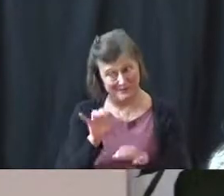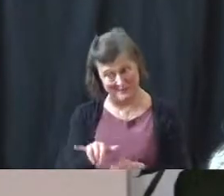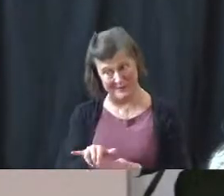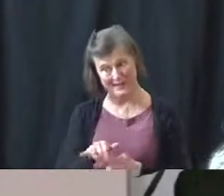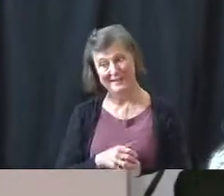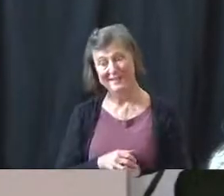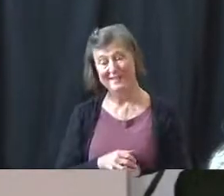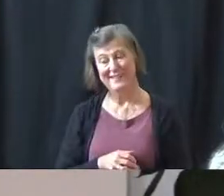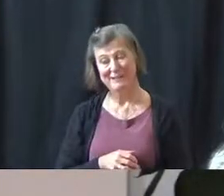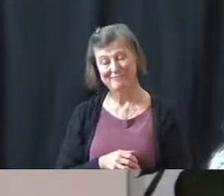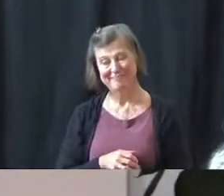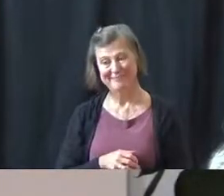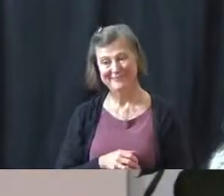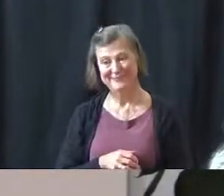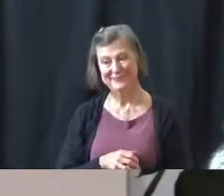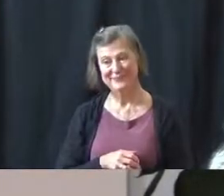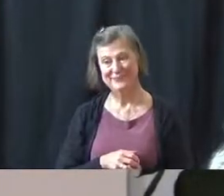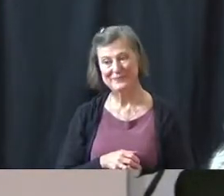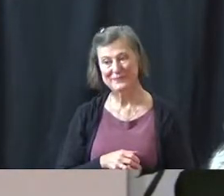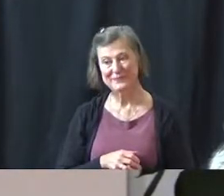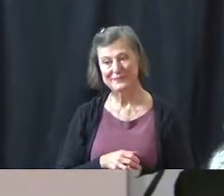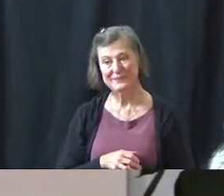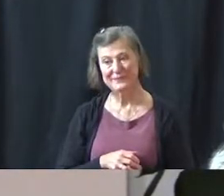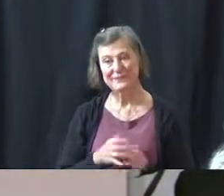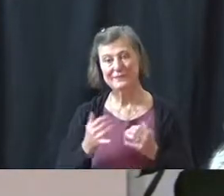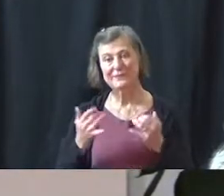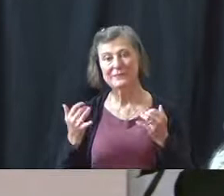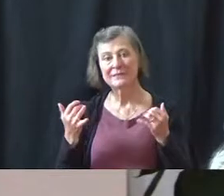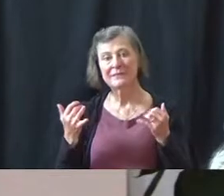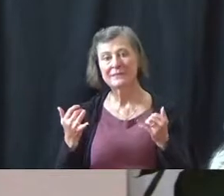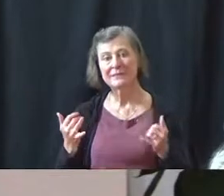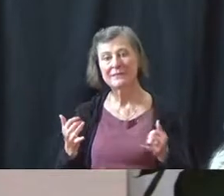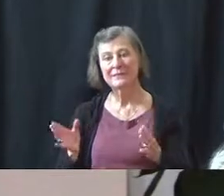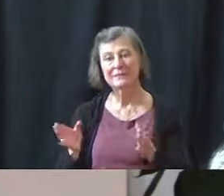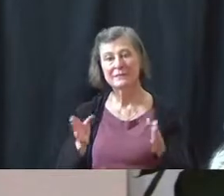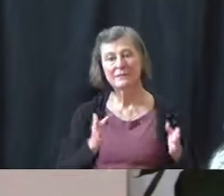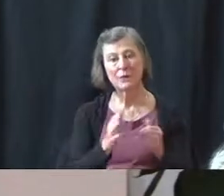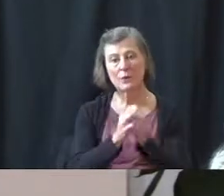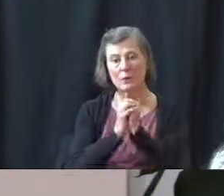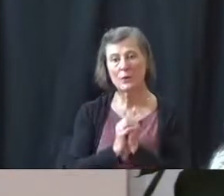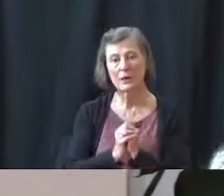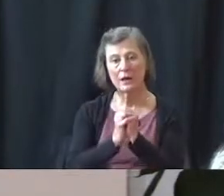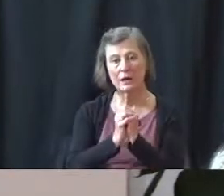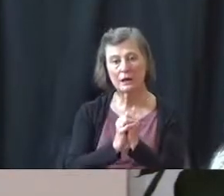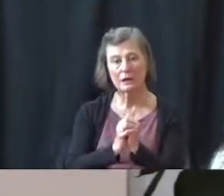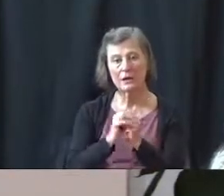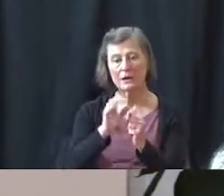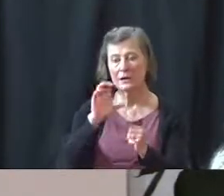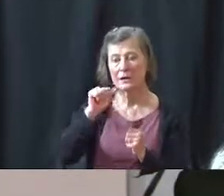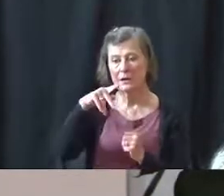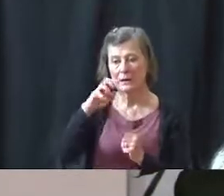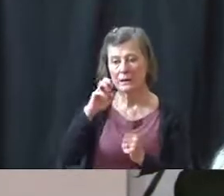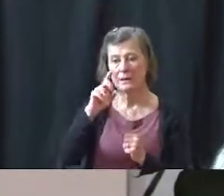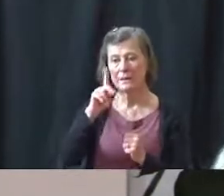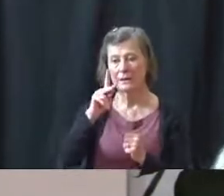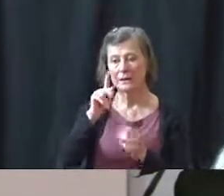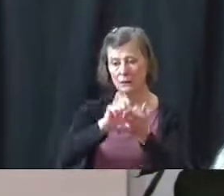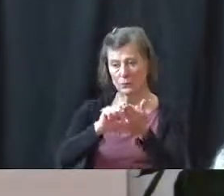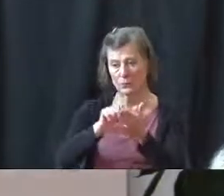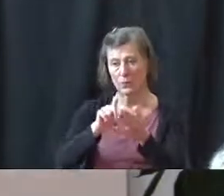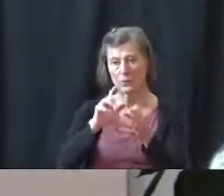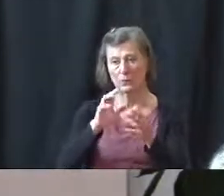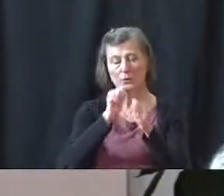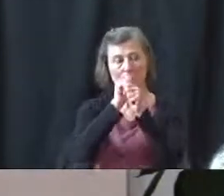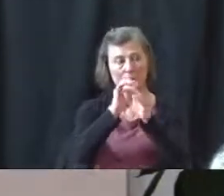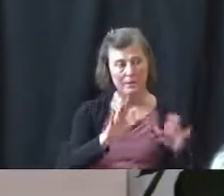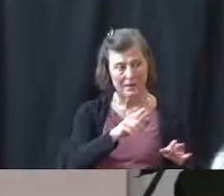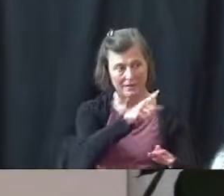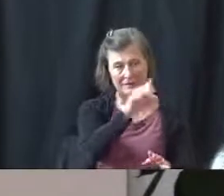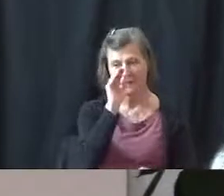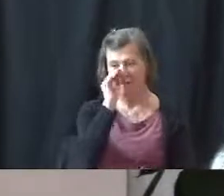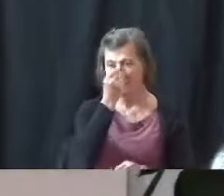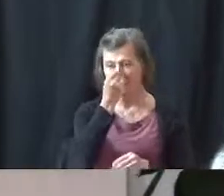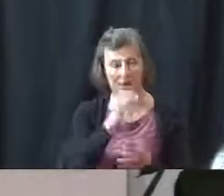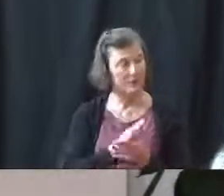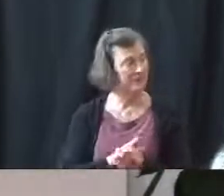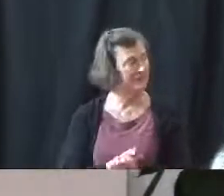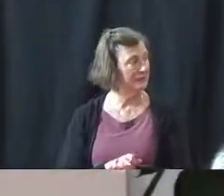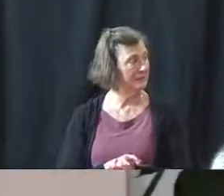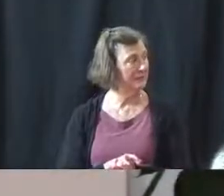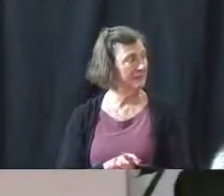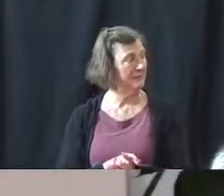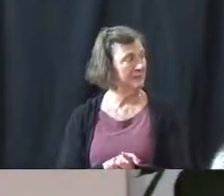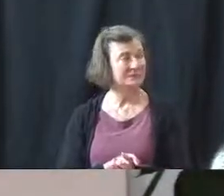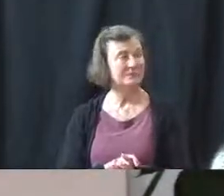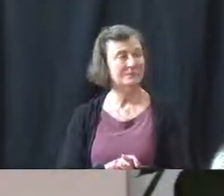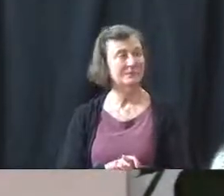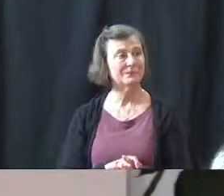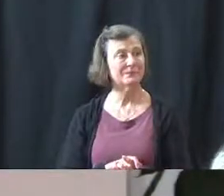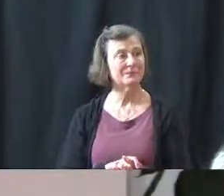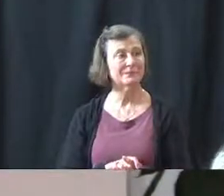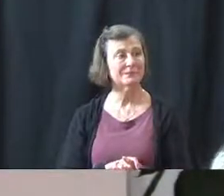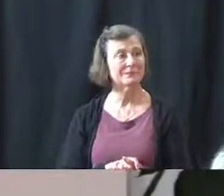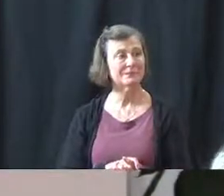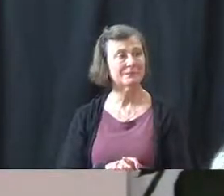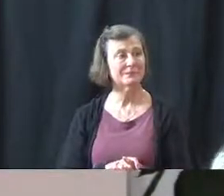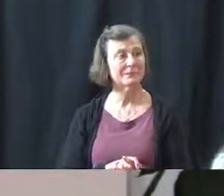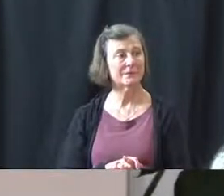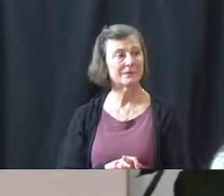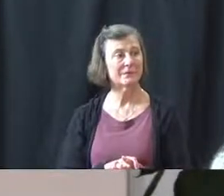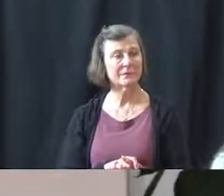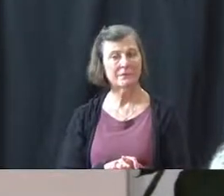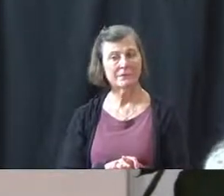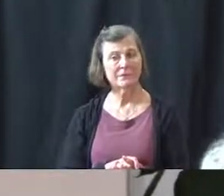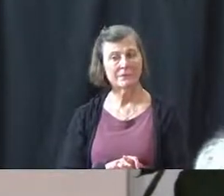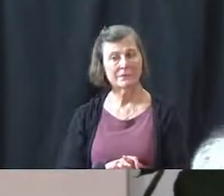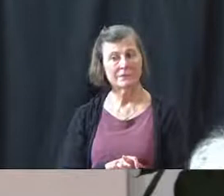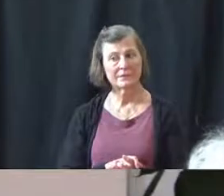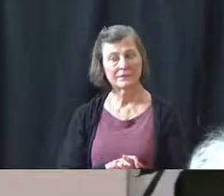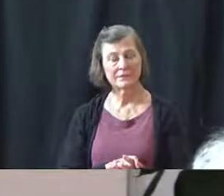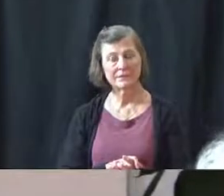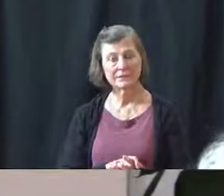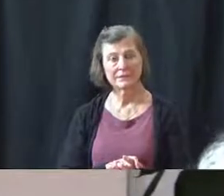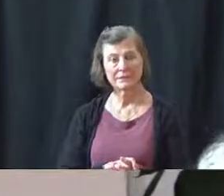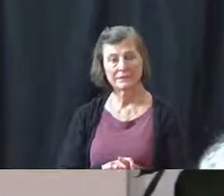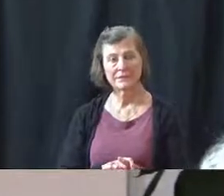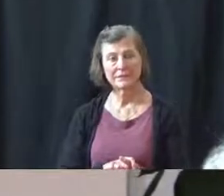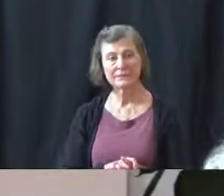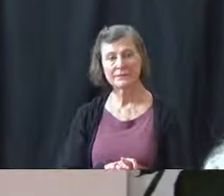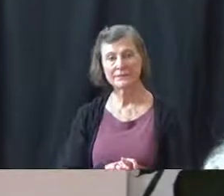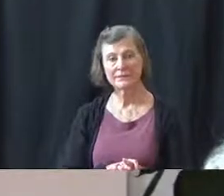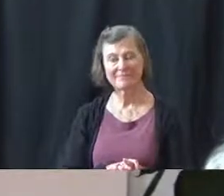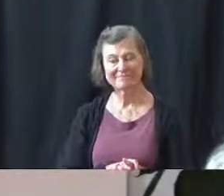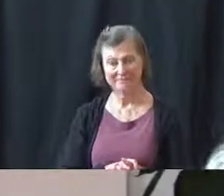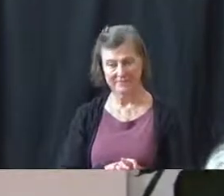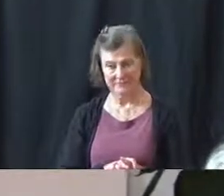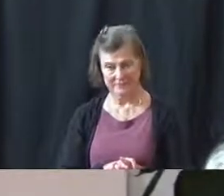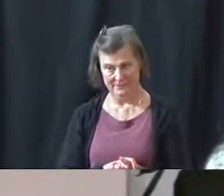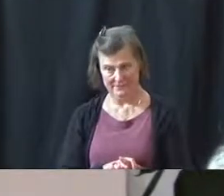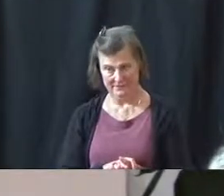Now, I'm going to read a prayer that Norbert Capek wrote to consecrate the flowers: